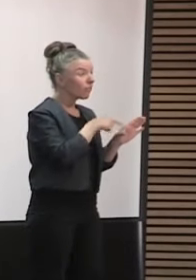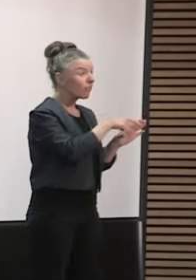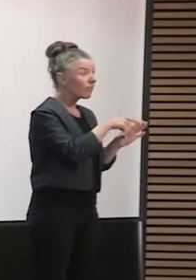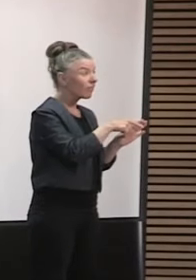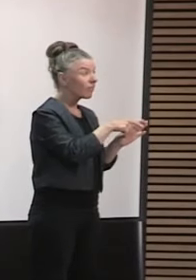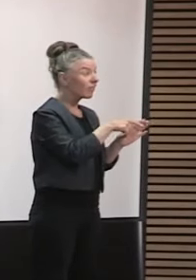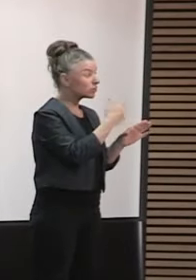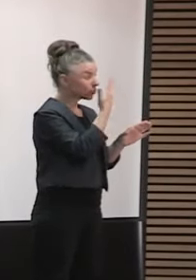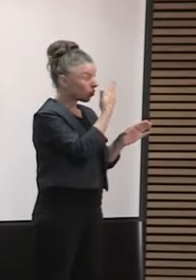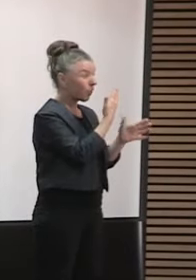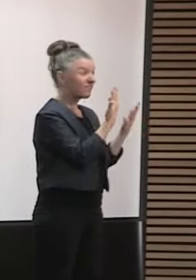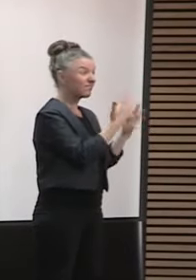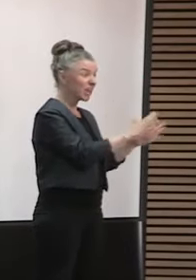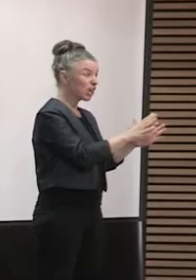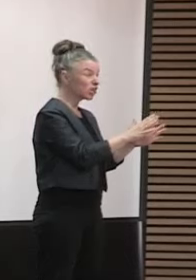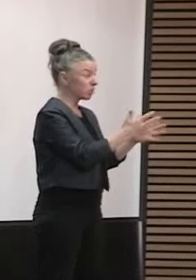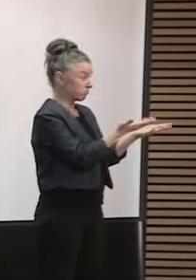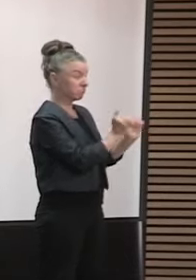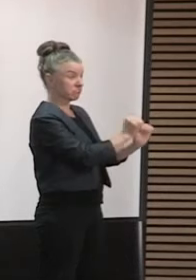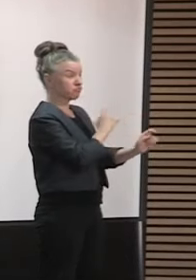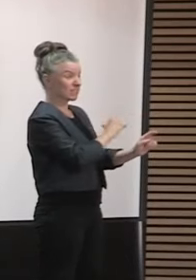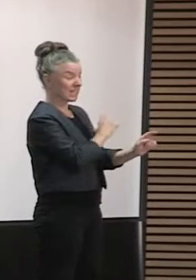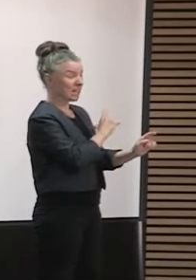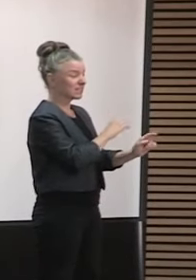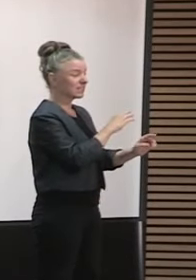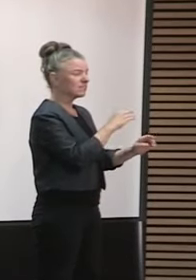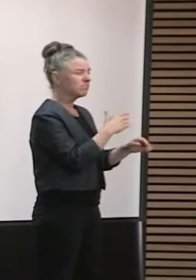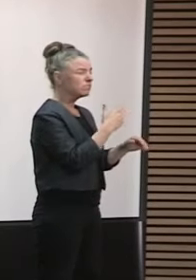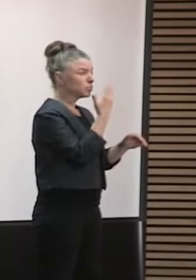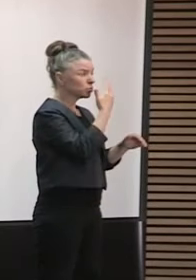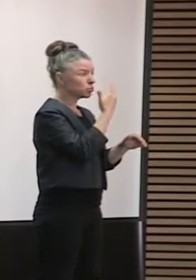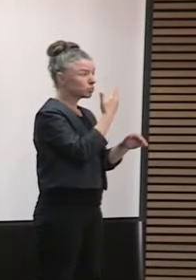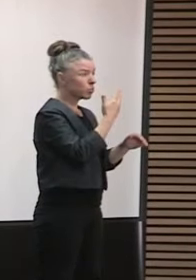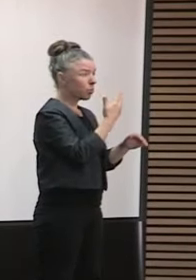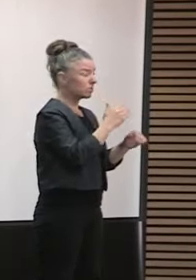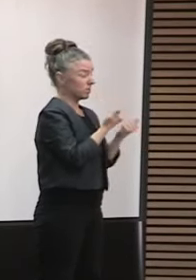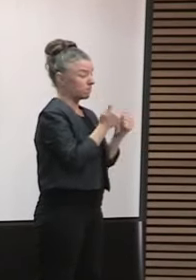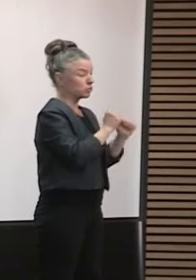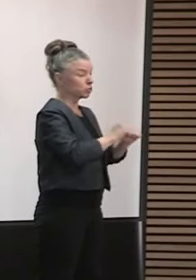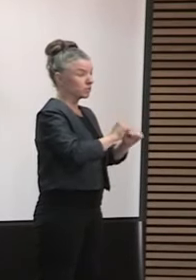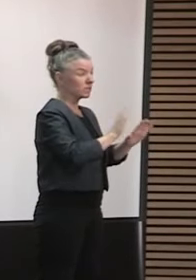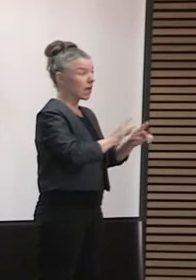we got overall. How many days was the 10,000 tests reached? It was an